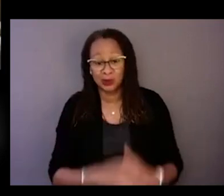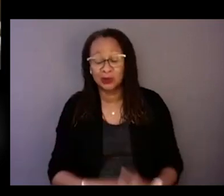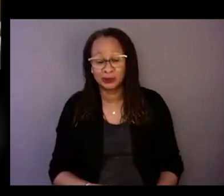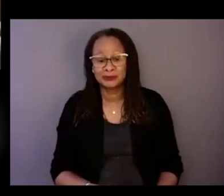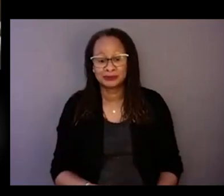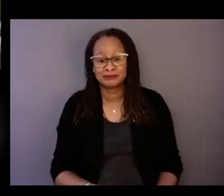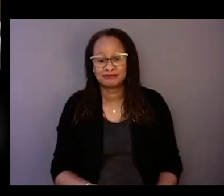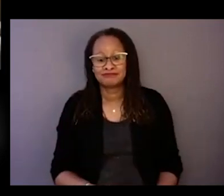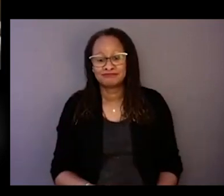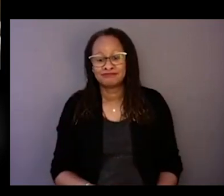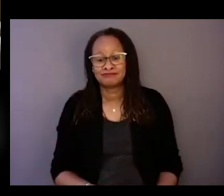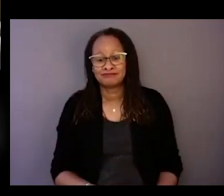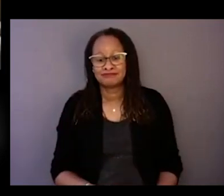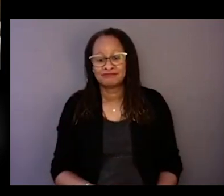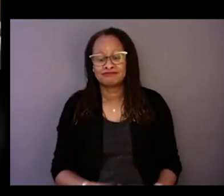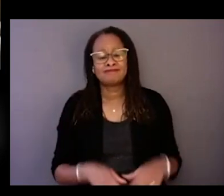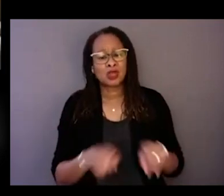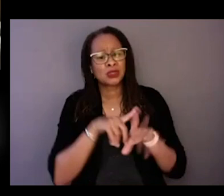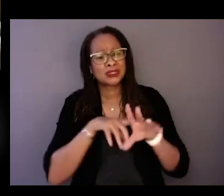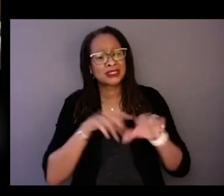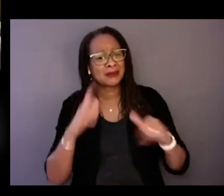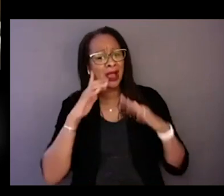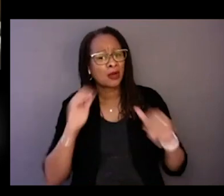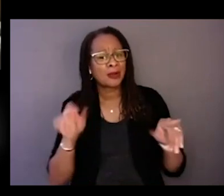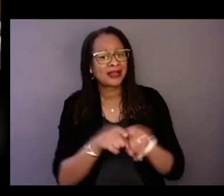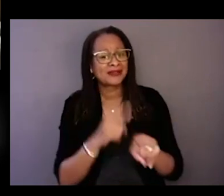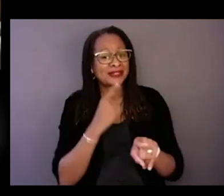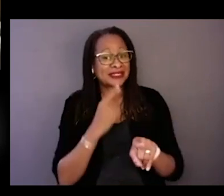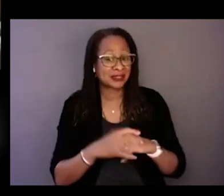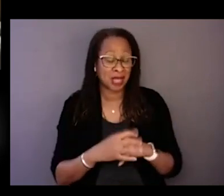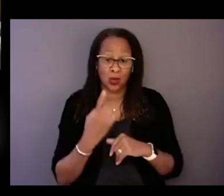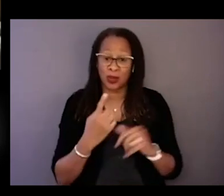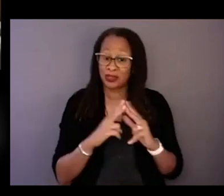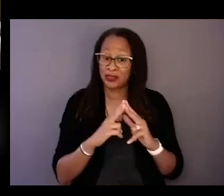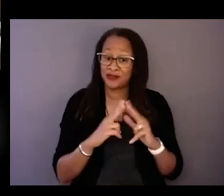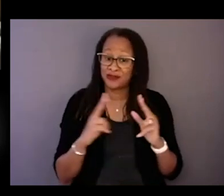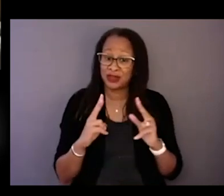But I also hope that, as we've said, one of the really gratifying parts of the reaction to the film